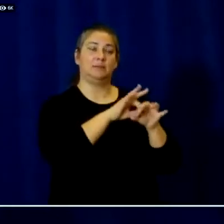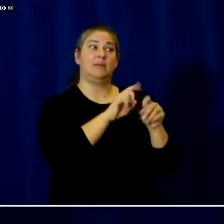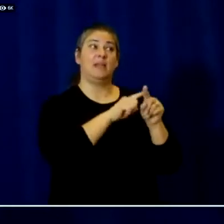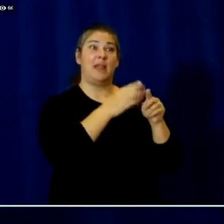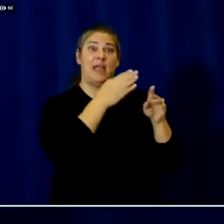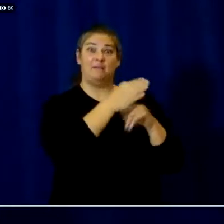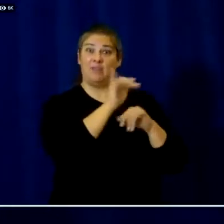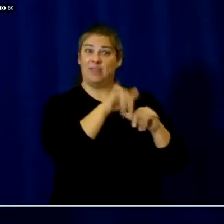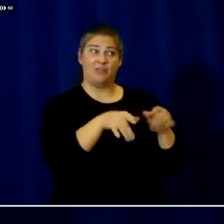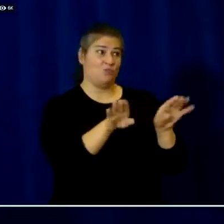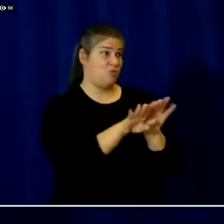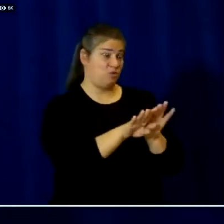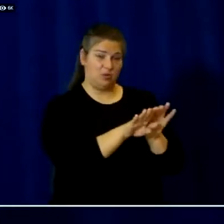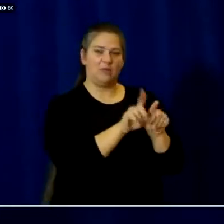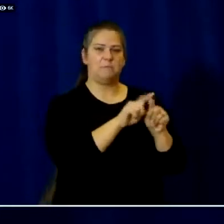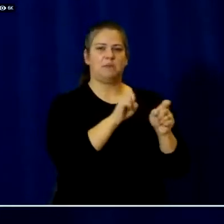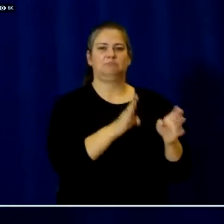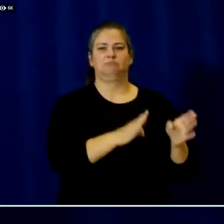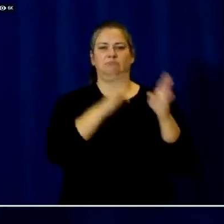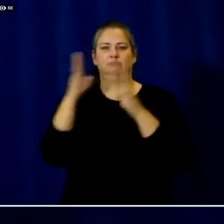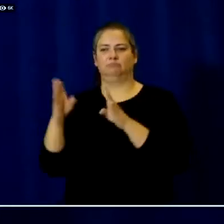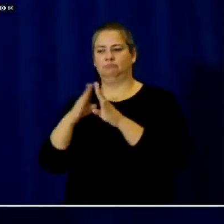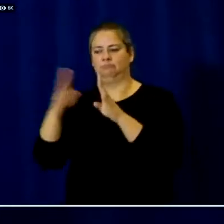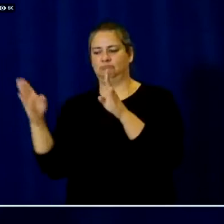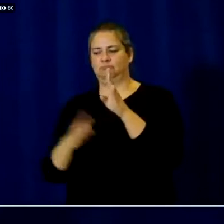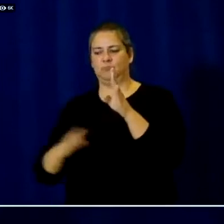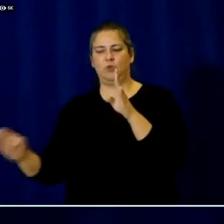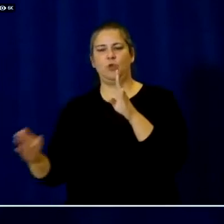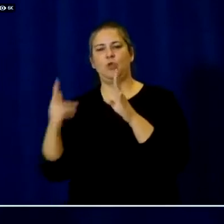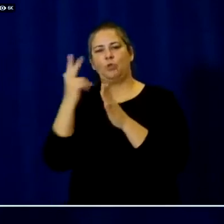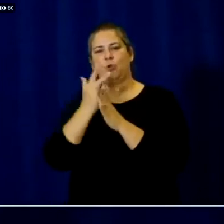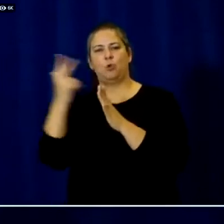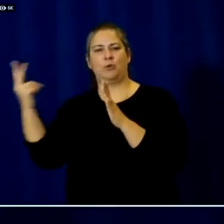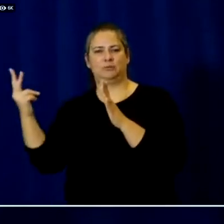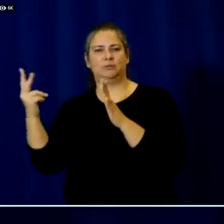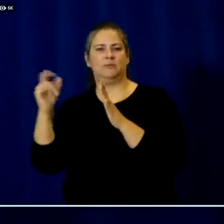absentee, that's great. We've made this option available to you in a way it